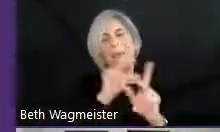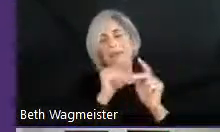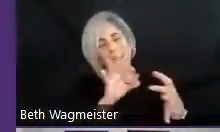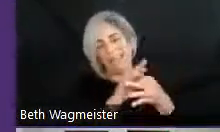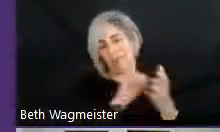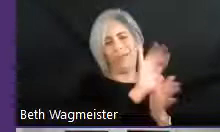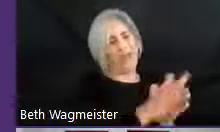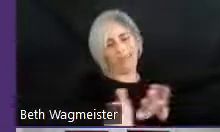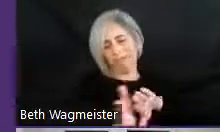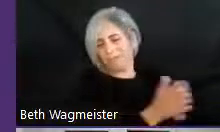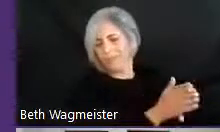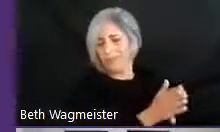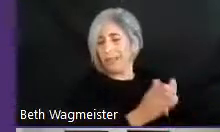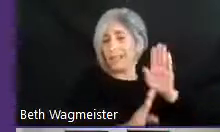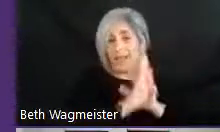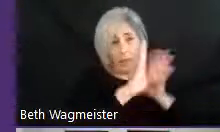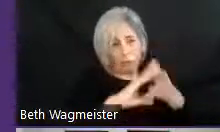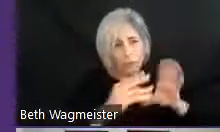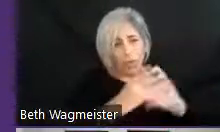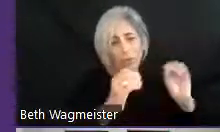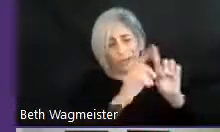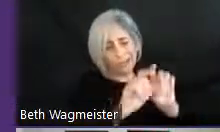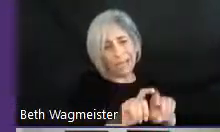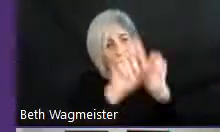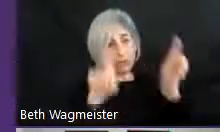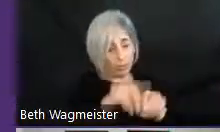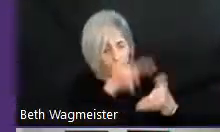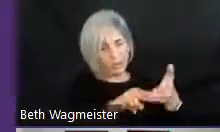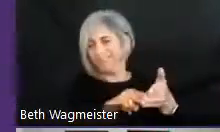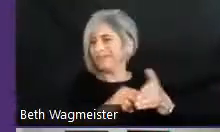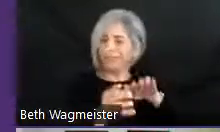don't connect with developer stories or testing or screen readers really. Let's bring back